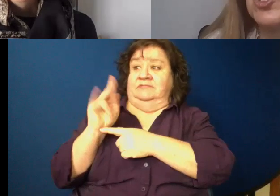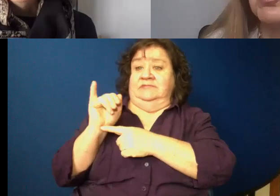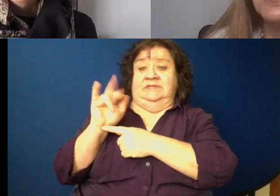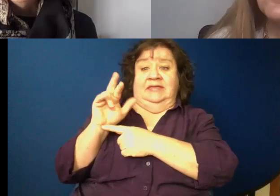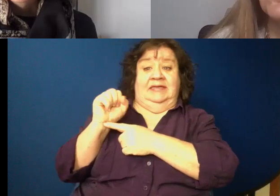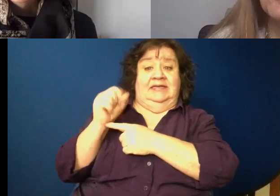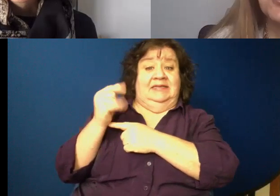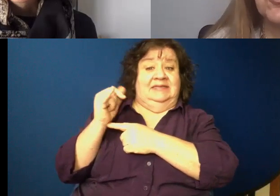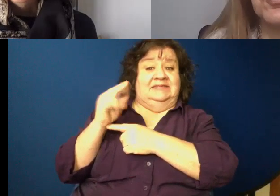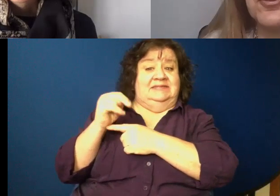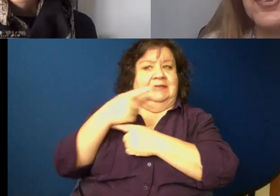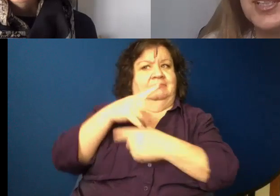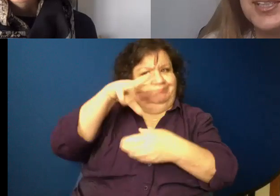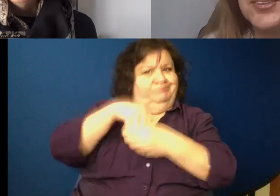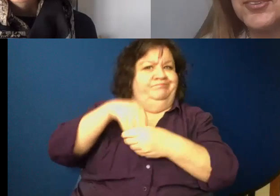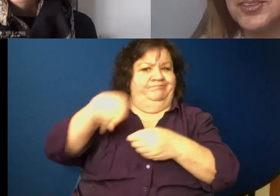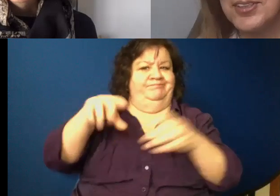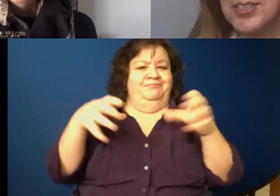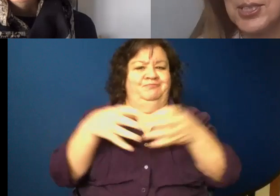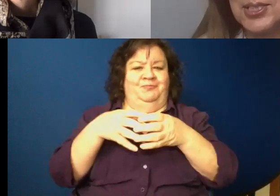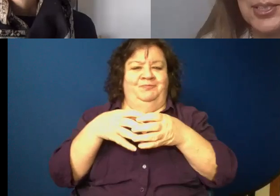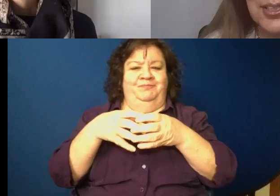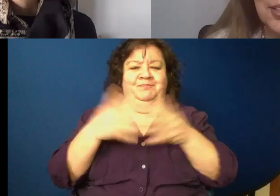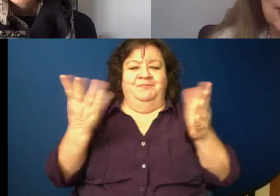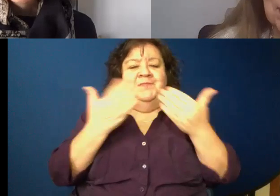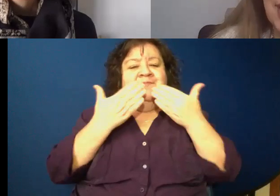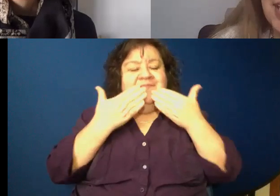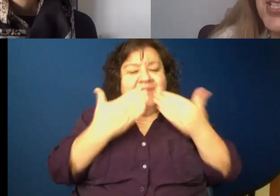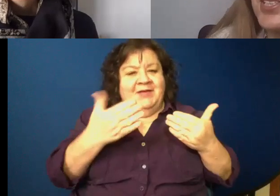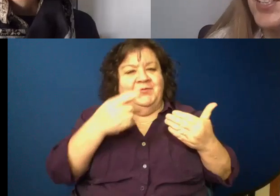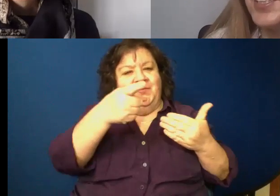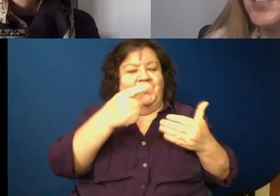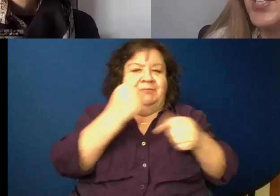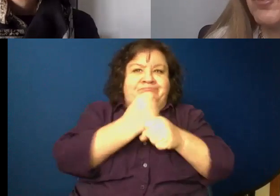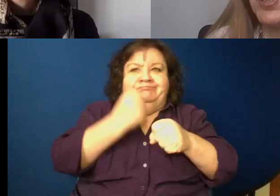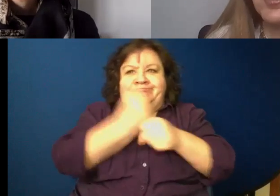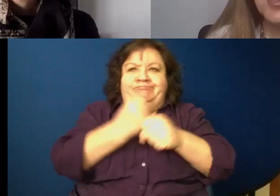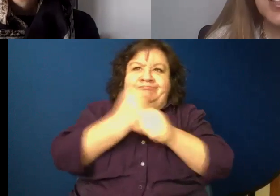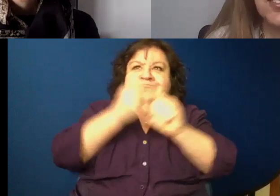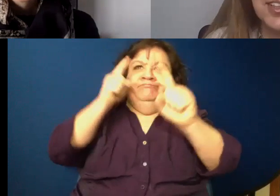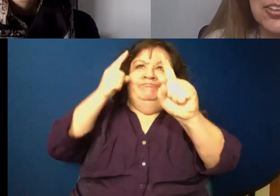please don't forget to post the link to the drg page in the chat box and thank you again